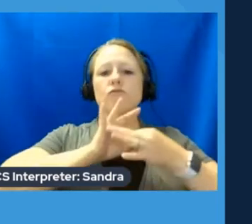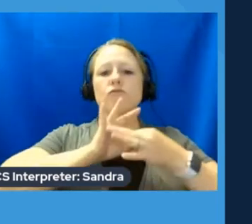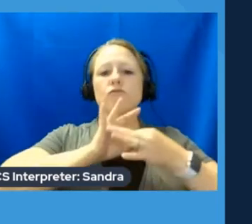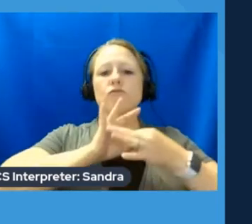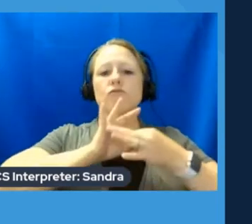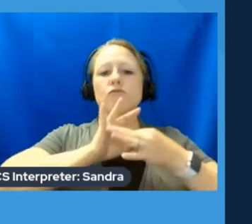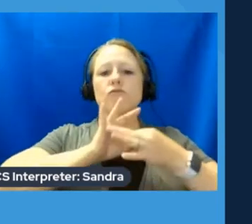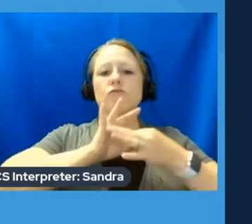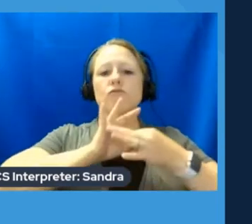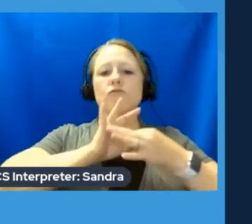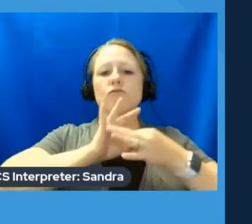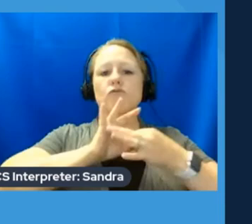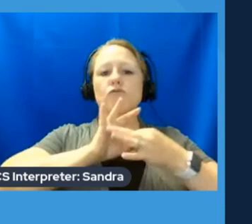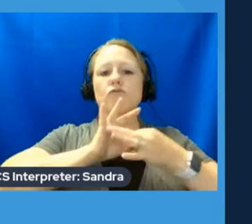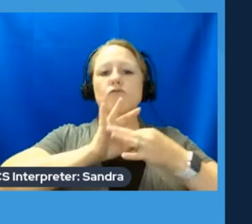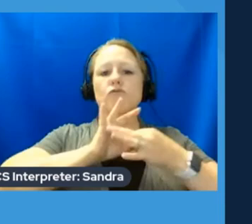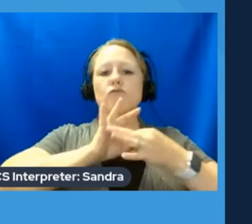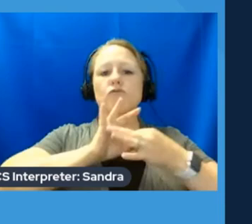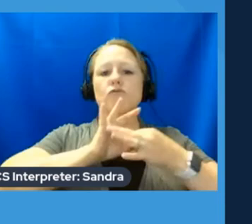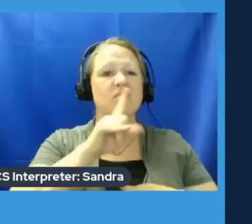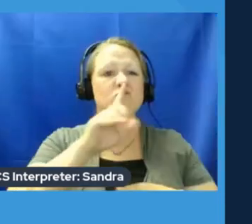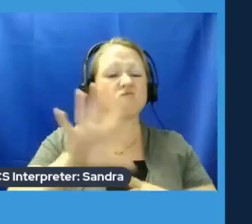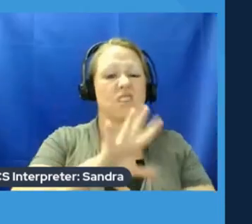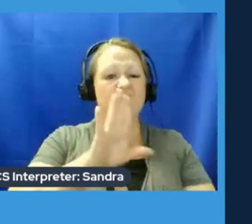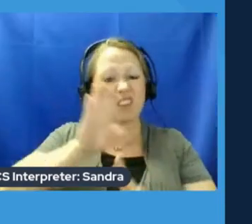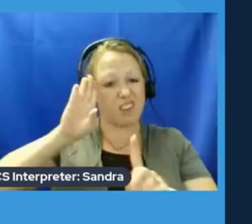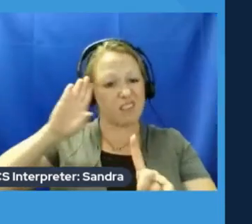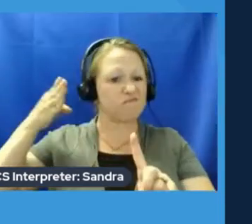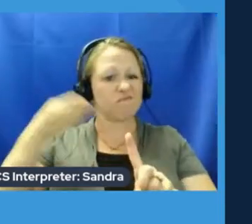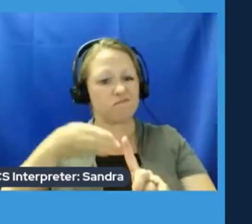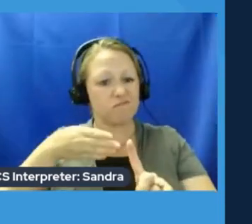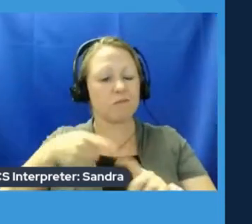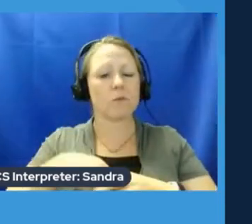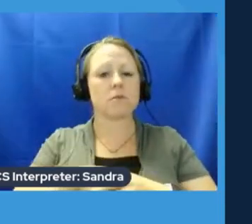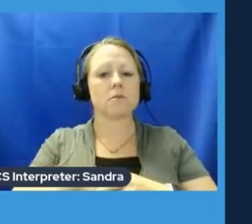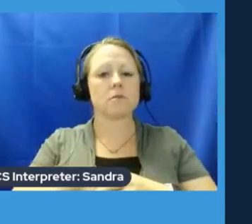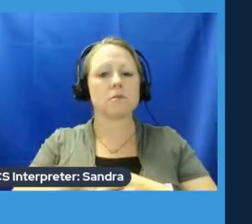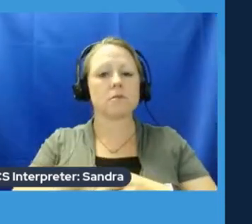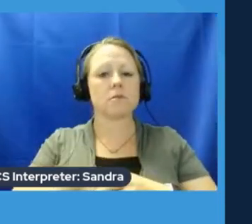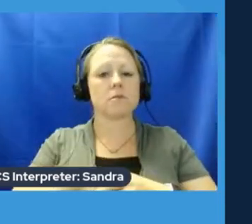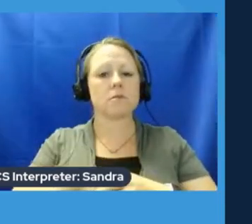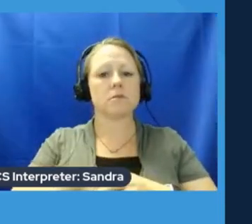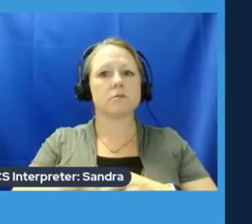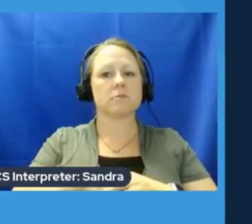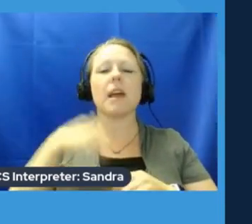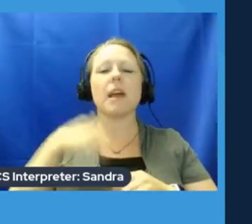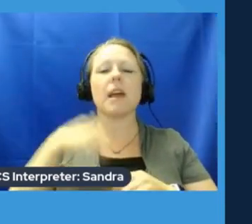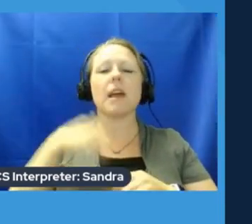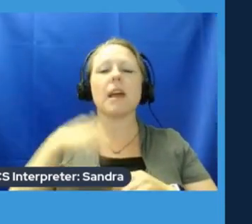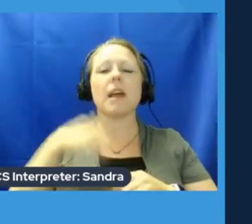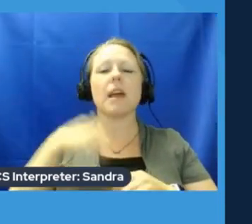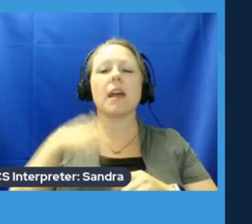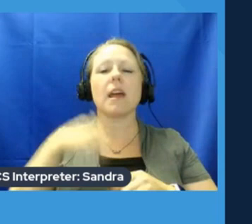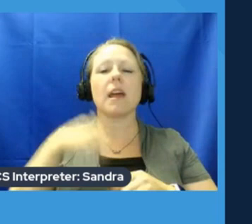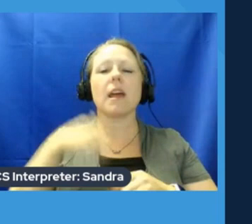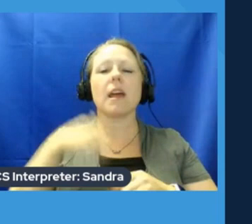I remember how important trusting relationships were when I was in the role of providing TA to Head Start teachers.